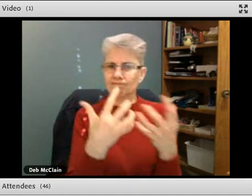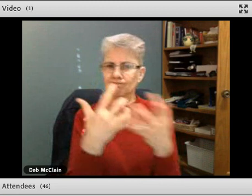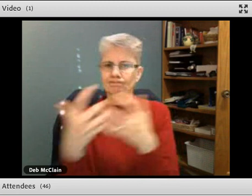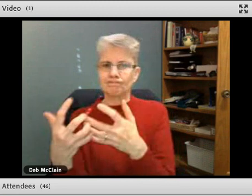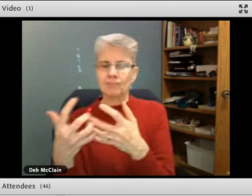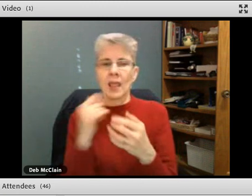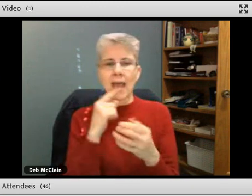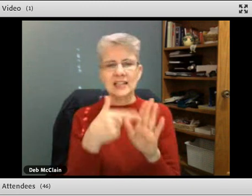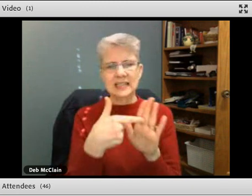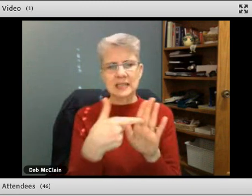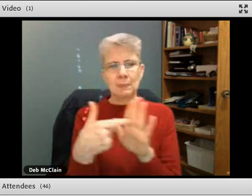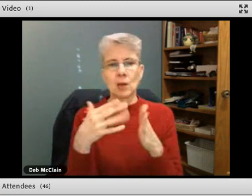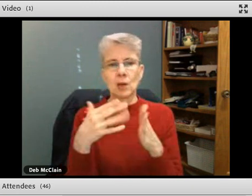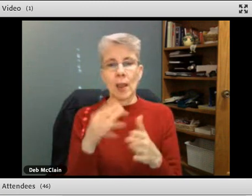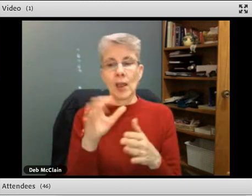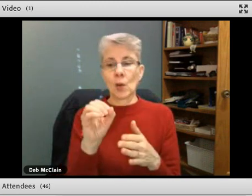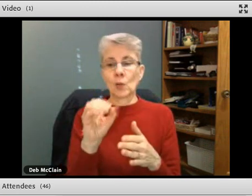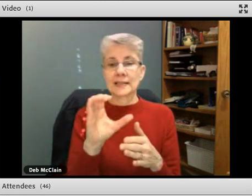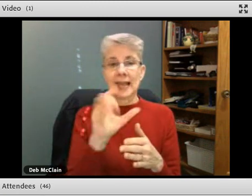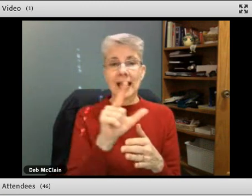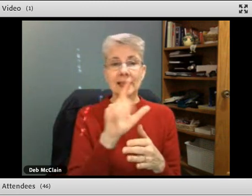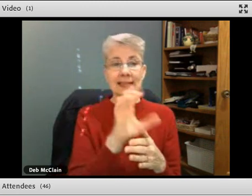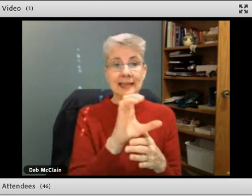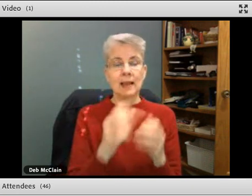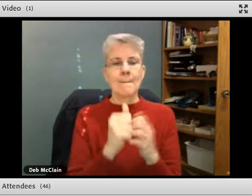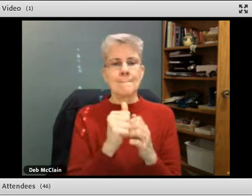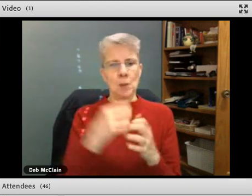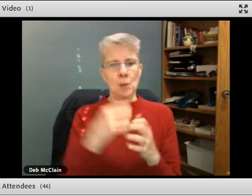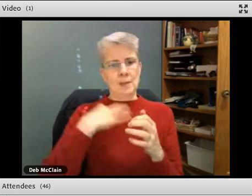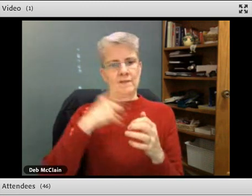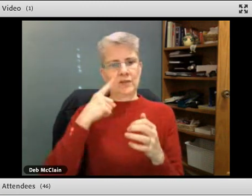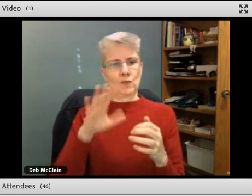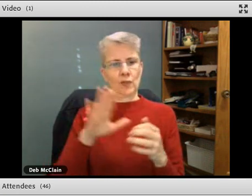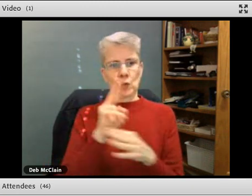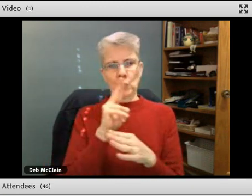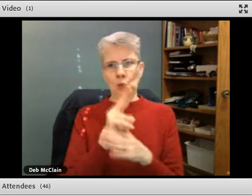for their user base. And then, here we have our novel example